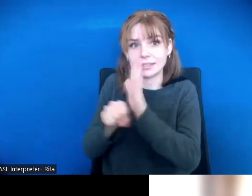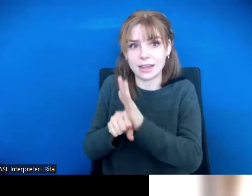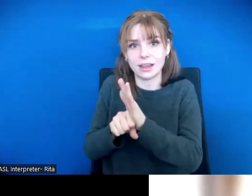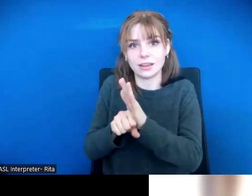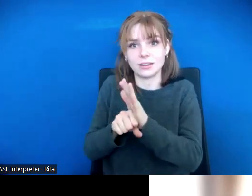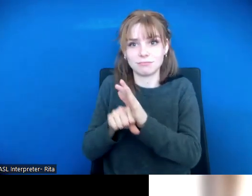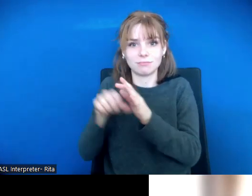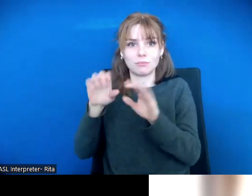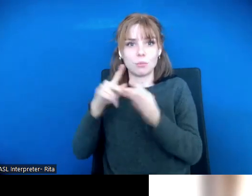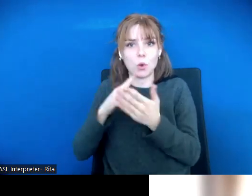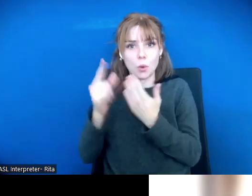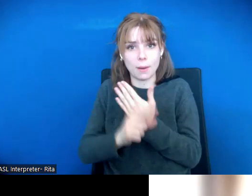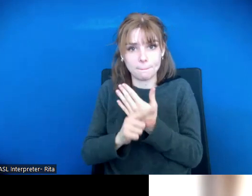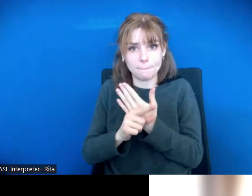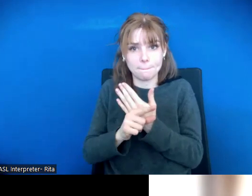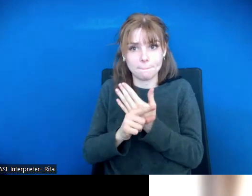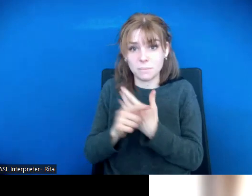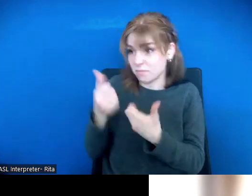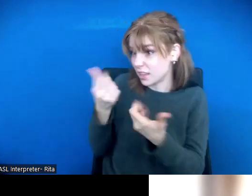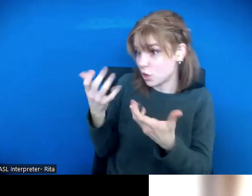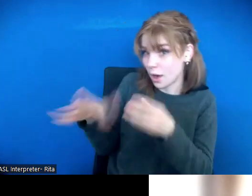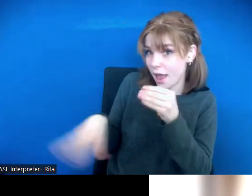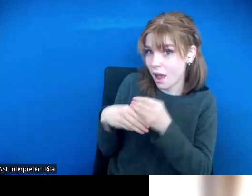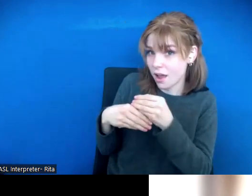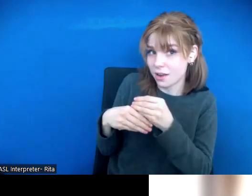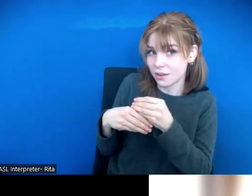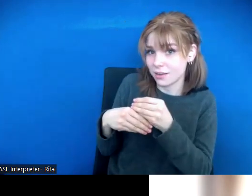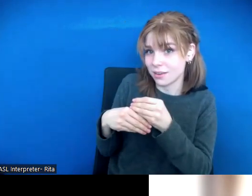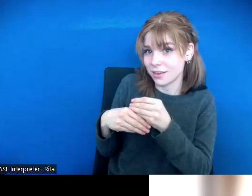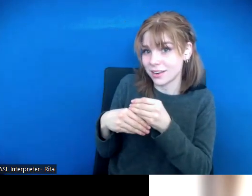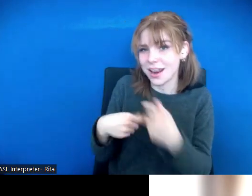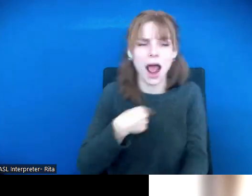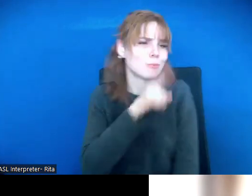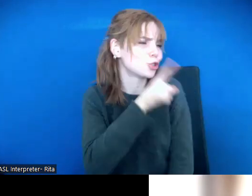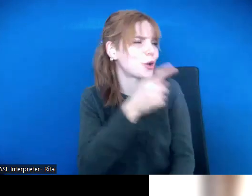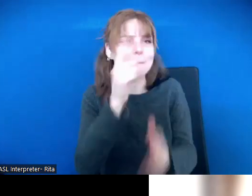this will benefit, then the person that they're working we will then borrow it. It works out great. As I mentioned, if someone reaches out to us from Iowa or Wisconsin, we will connect them to their program in their state.